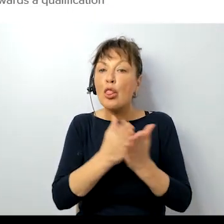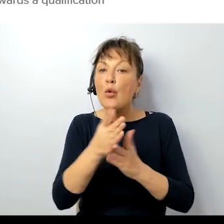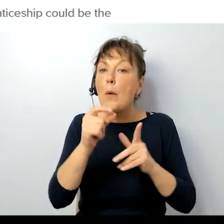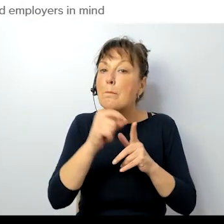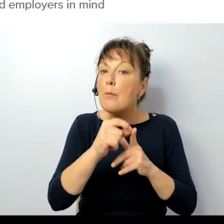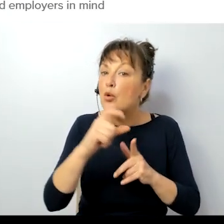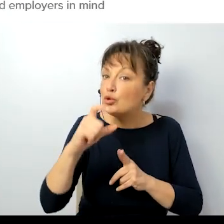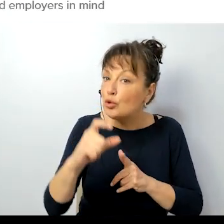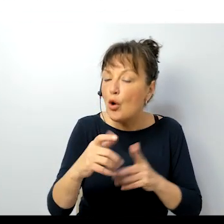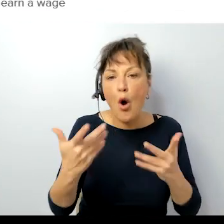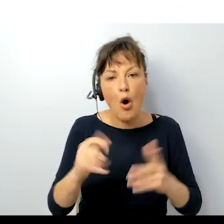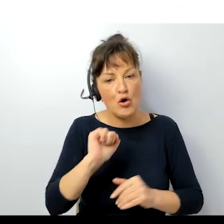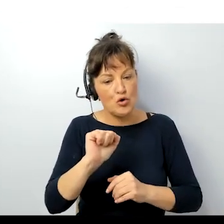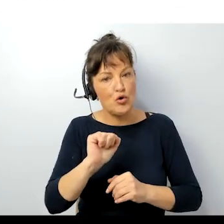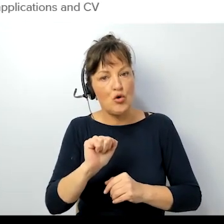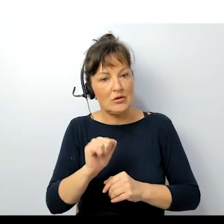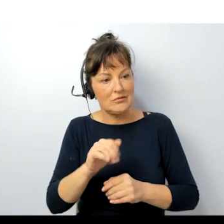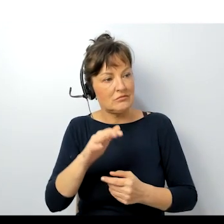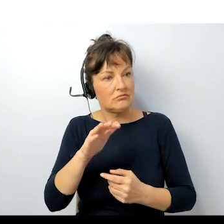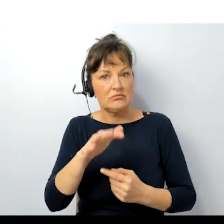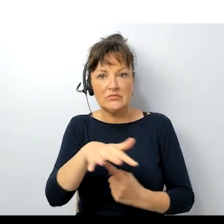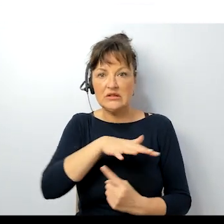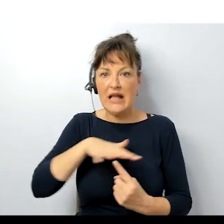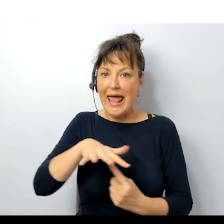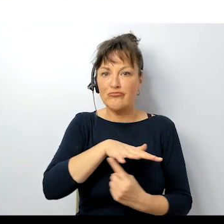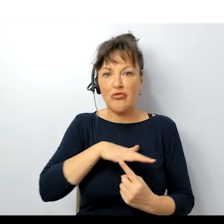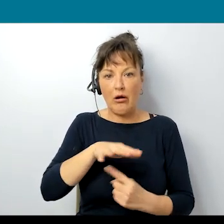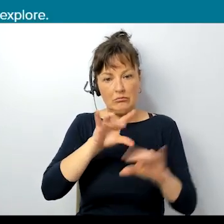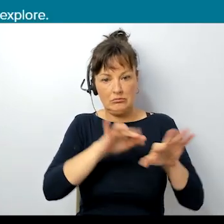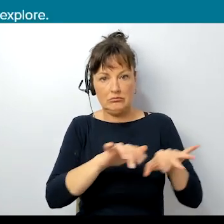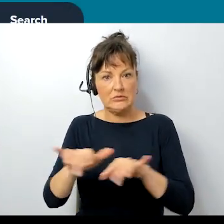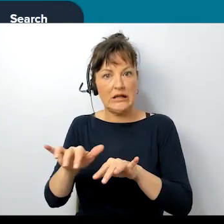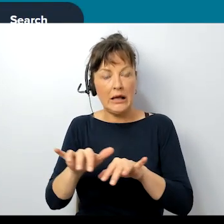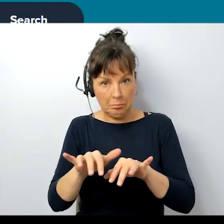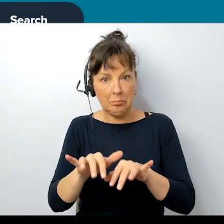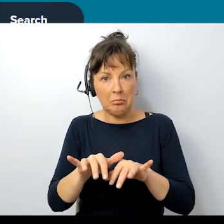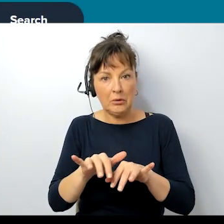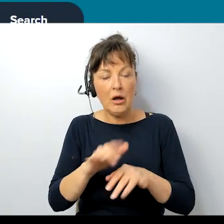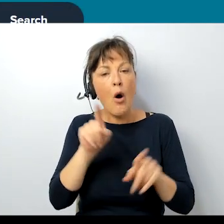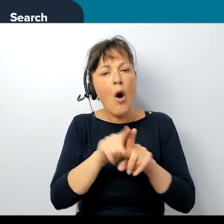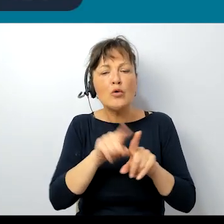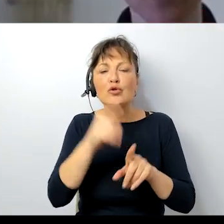search function to find live Modern Apprentice vacancies by postcode or by town. There's also